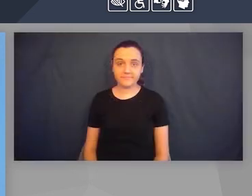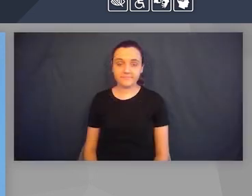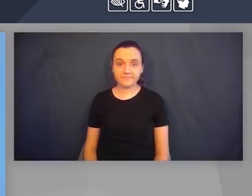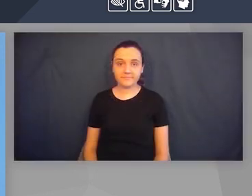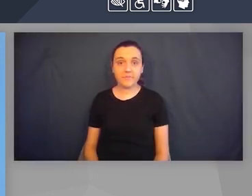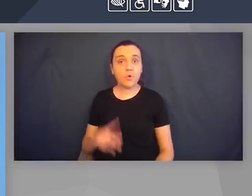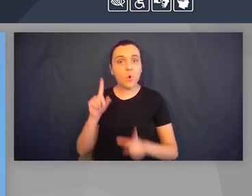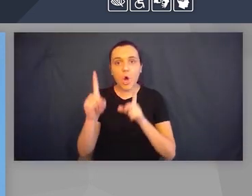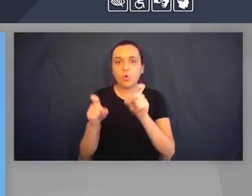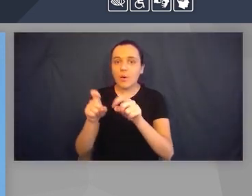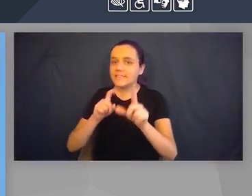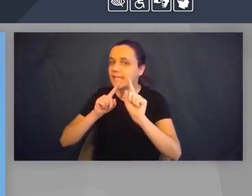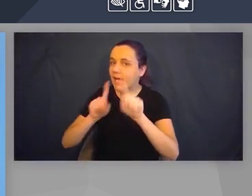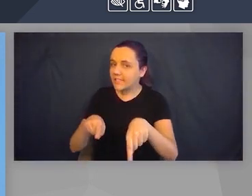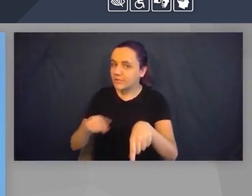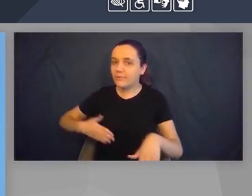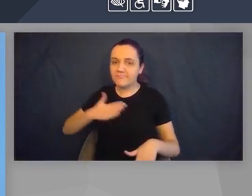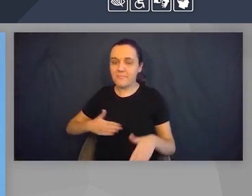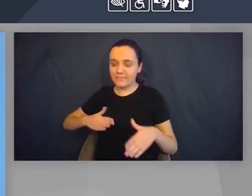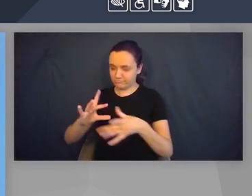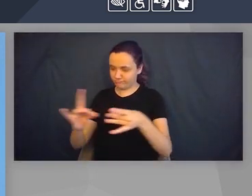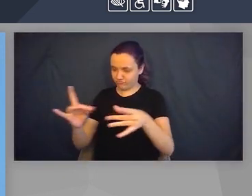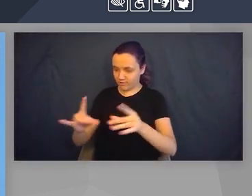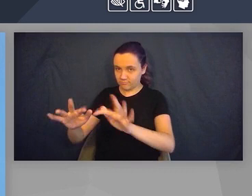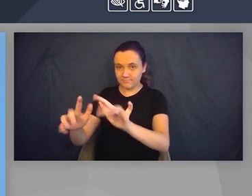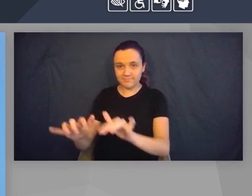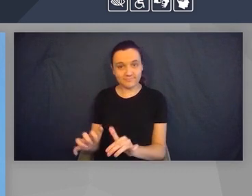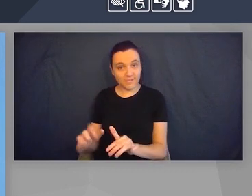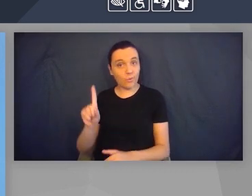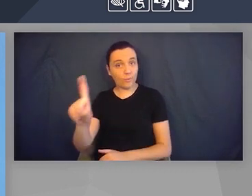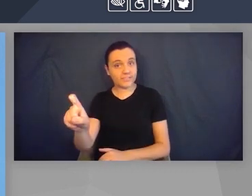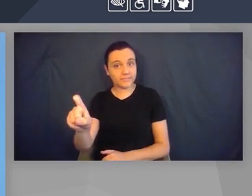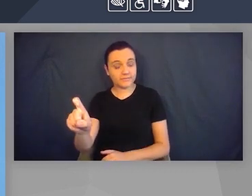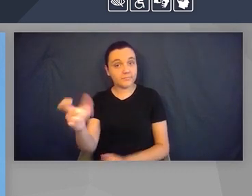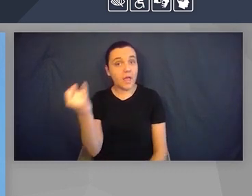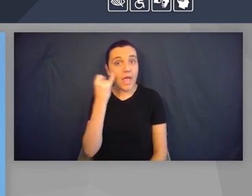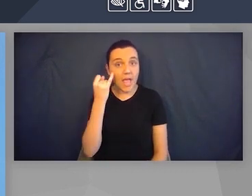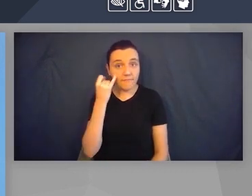Please ask your questions in the Q and A panel if you require or want to use the built in caption feature,